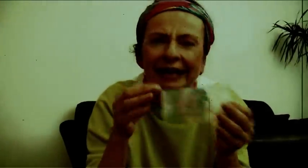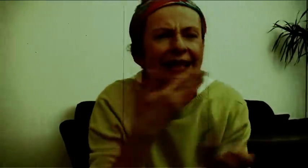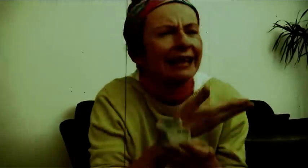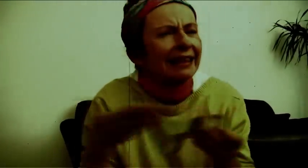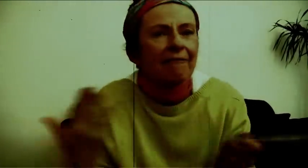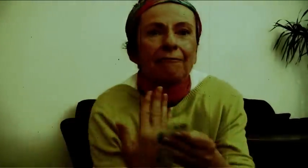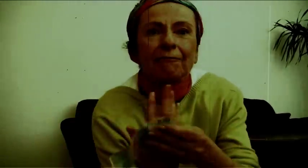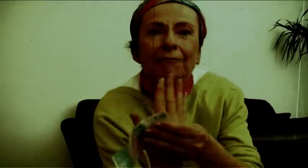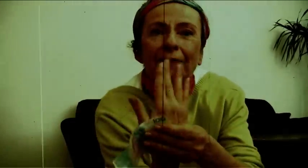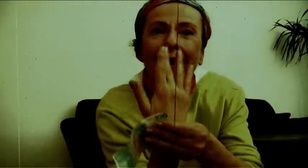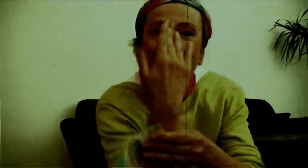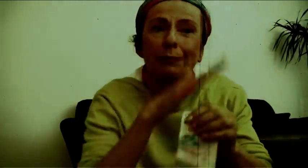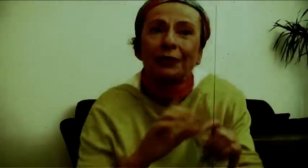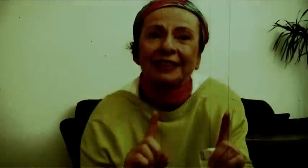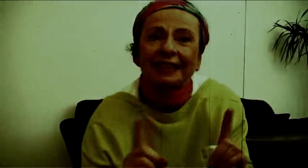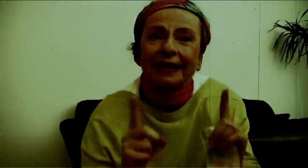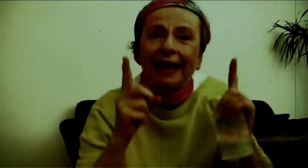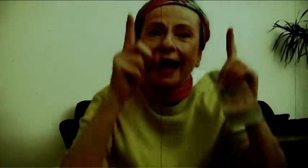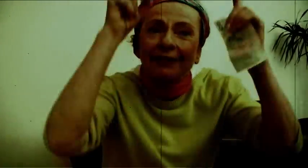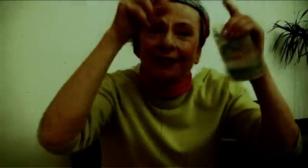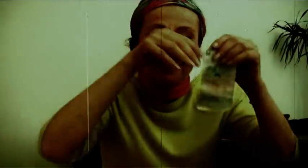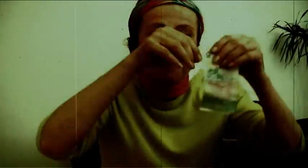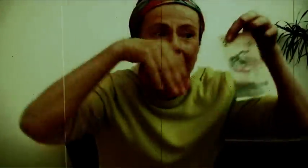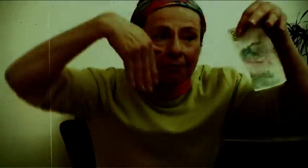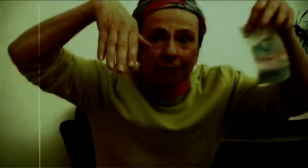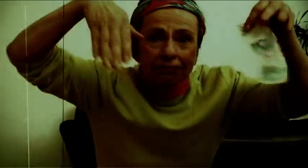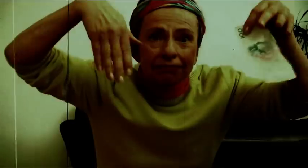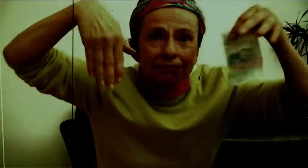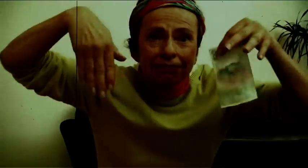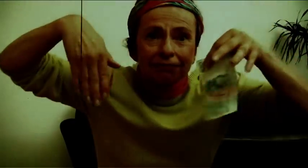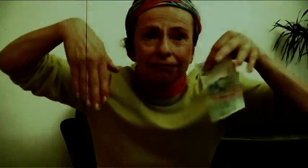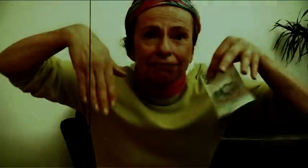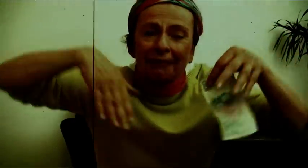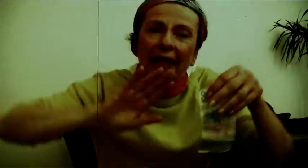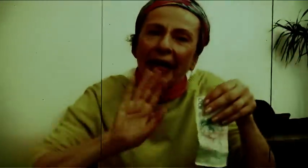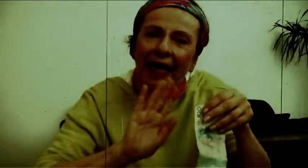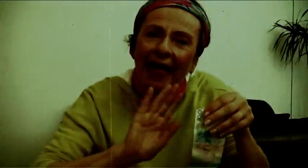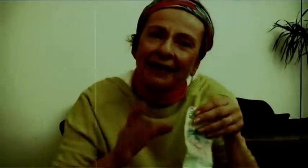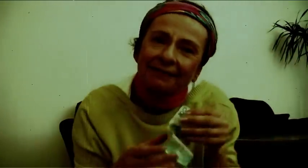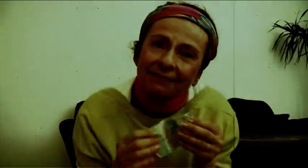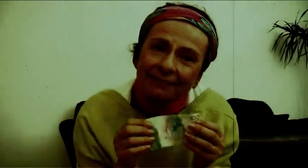do not grow on trees. No.